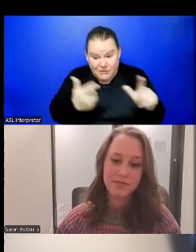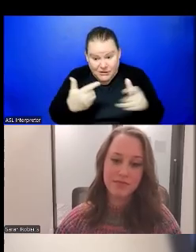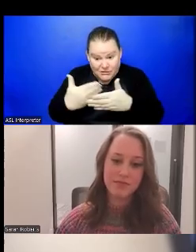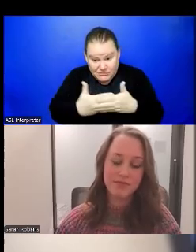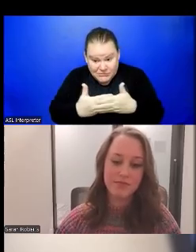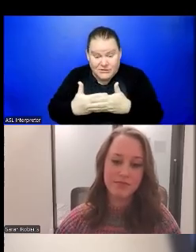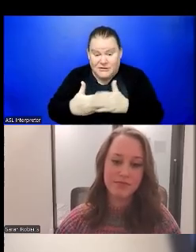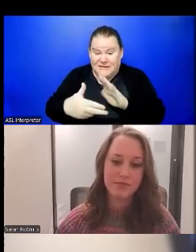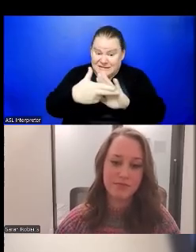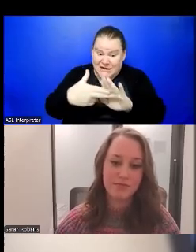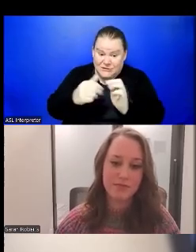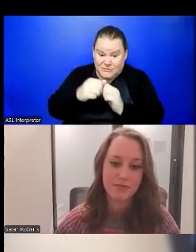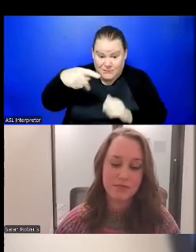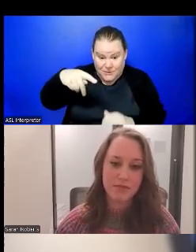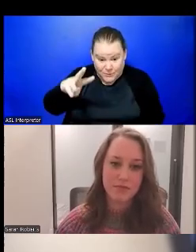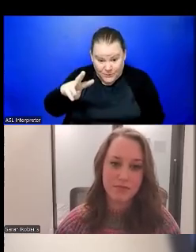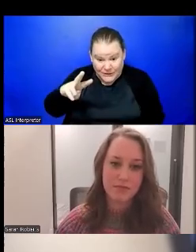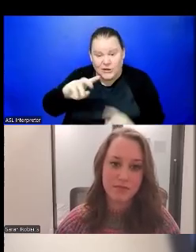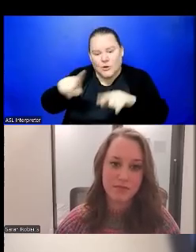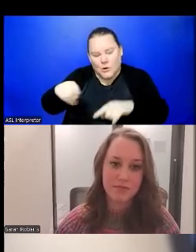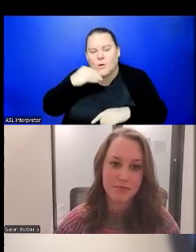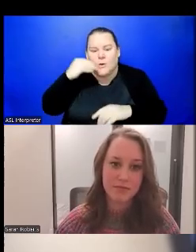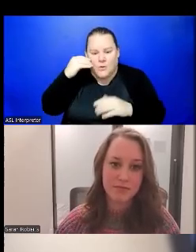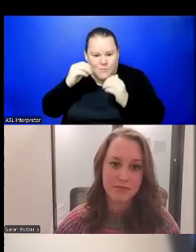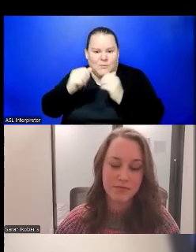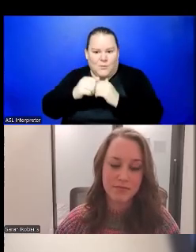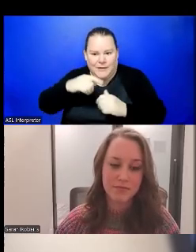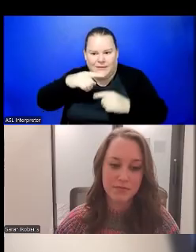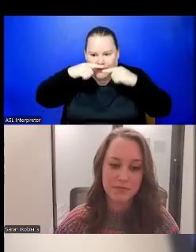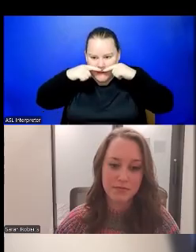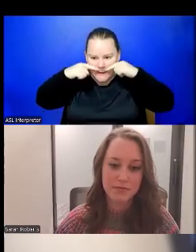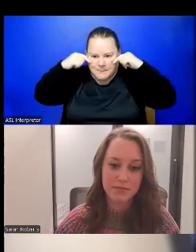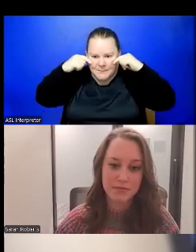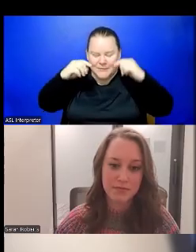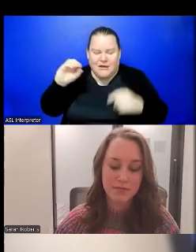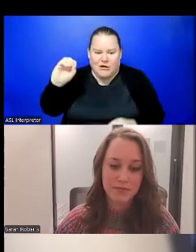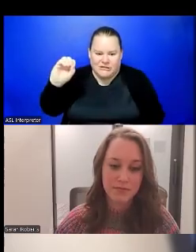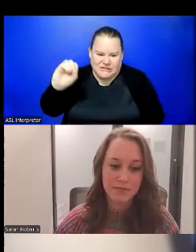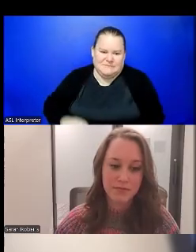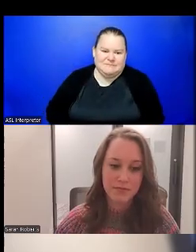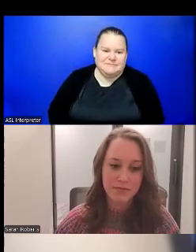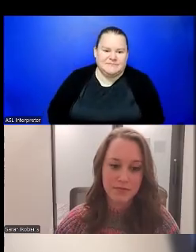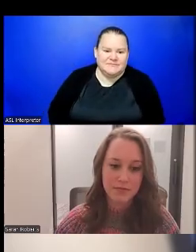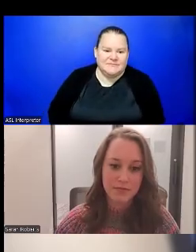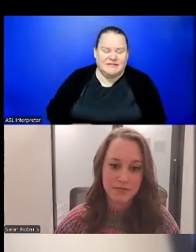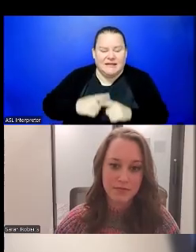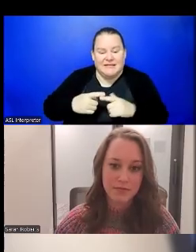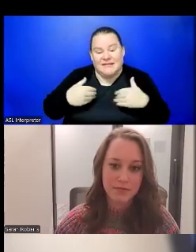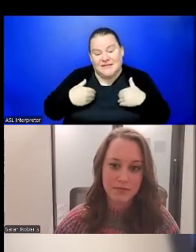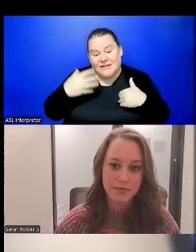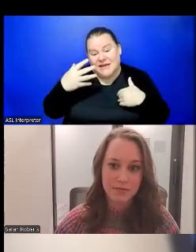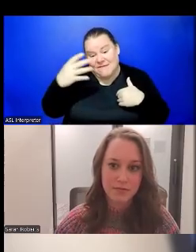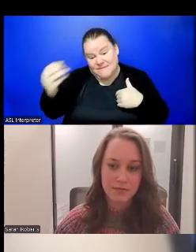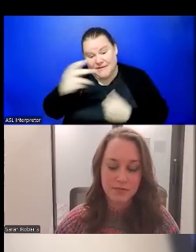willi syndrome go home on oxygen. They then will have outpatient pulmonology follow up. They